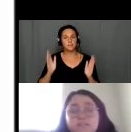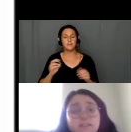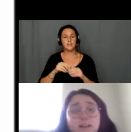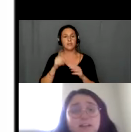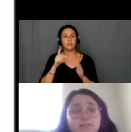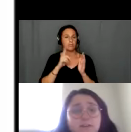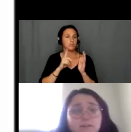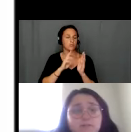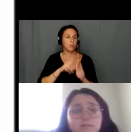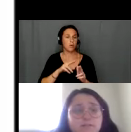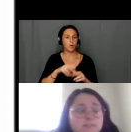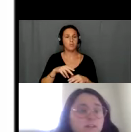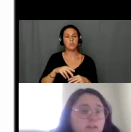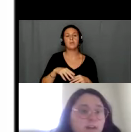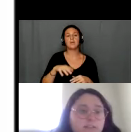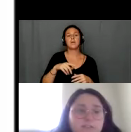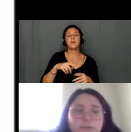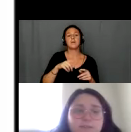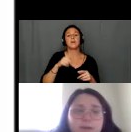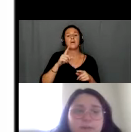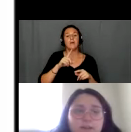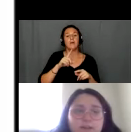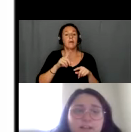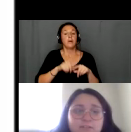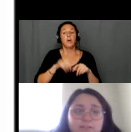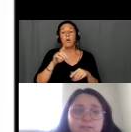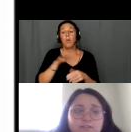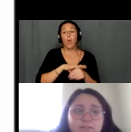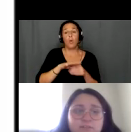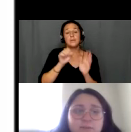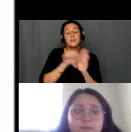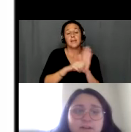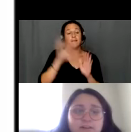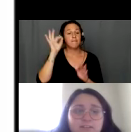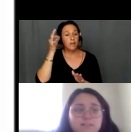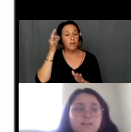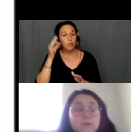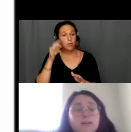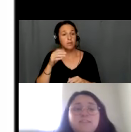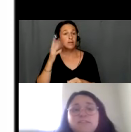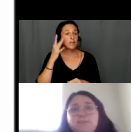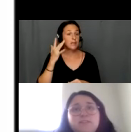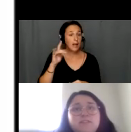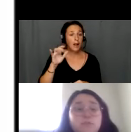state and federal levels, we found cal OSHA's enforcement branch has been